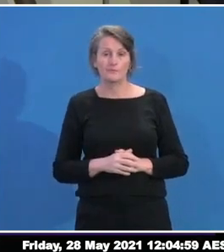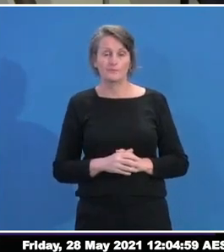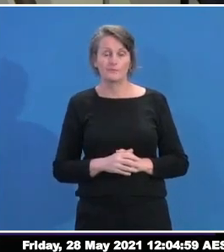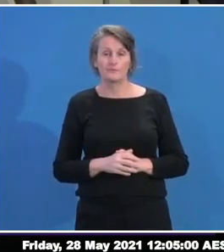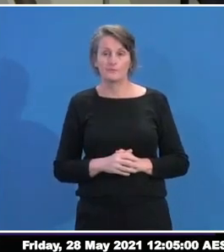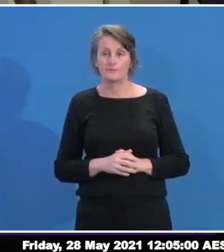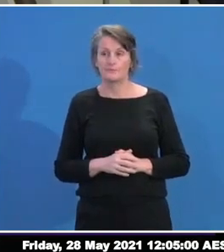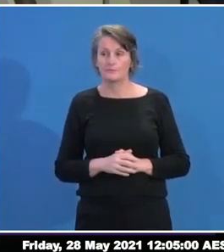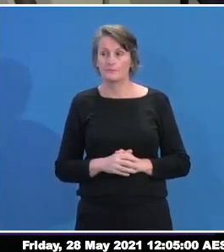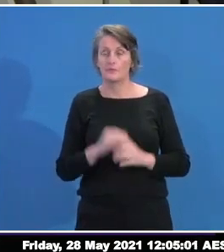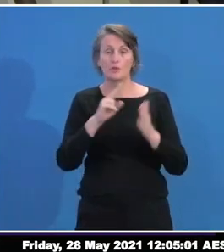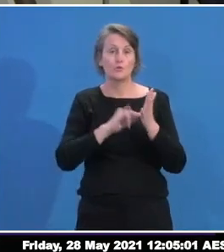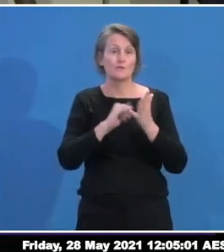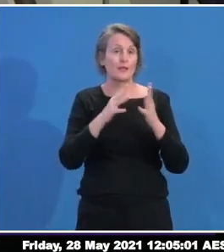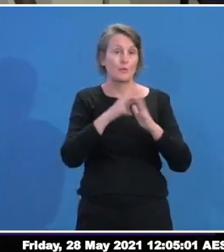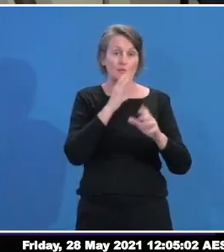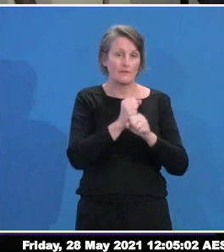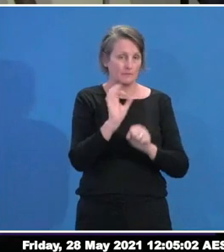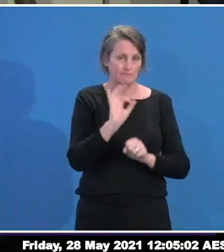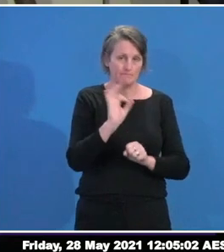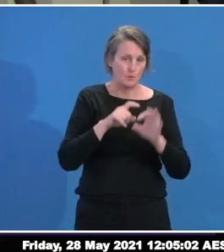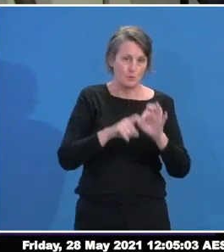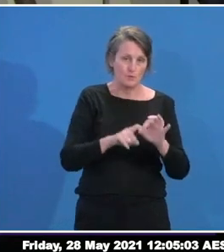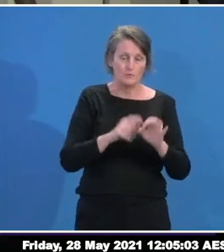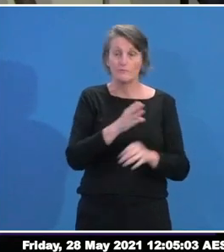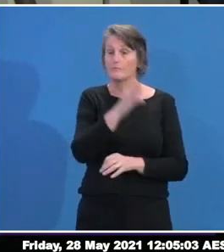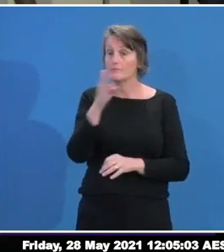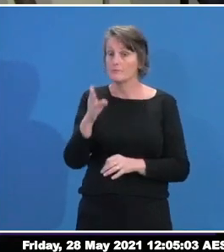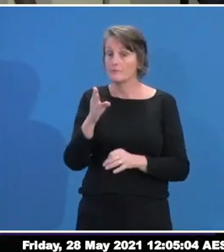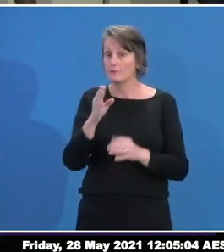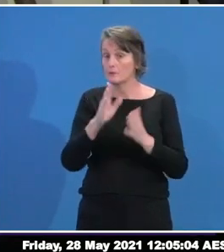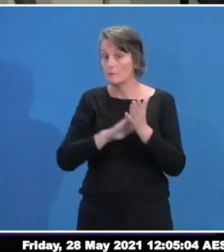Nothing from NSW. Thank you. Is Mr Peter O'Brien here?